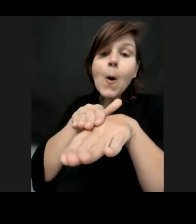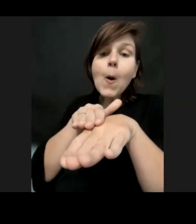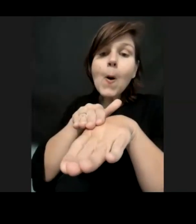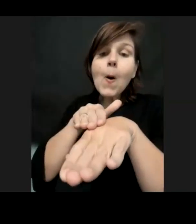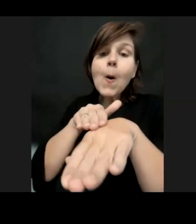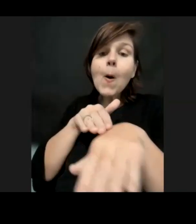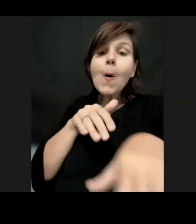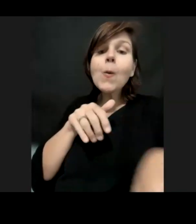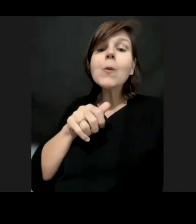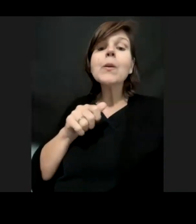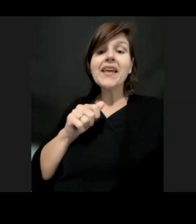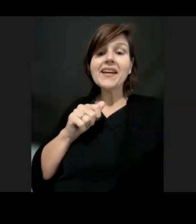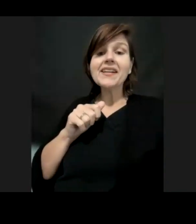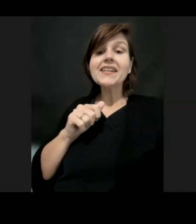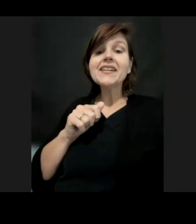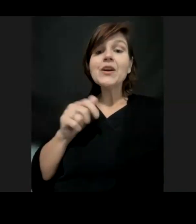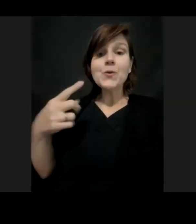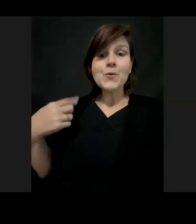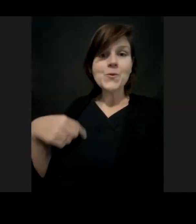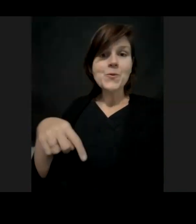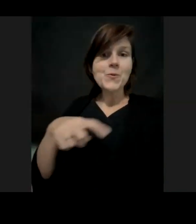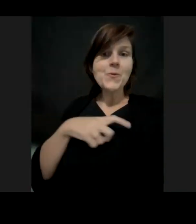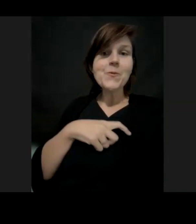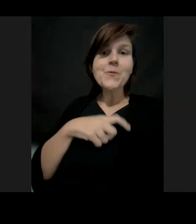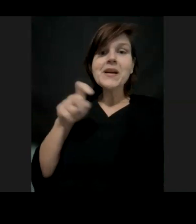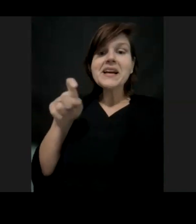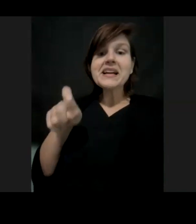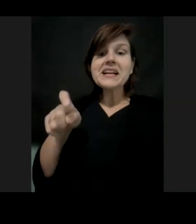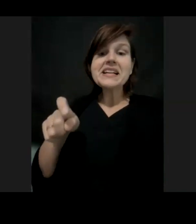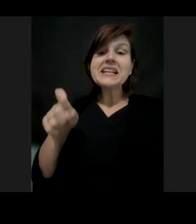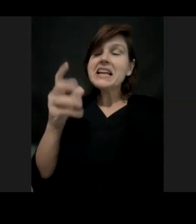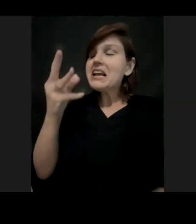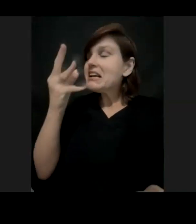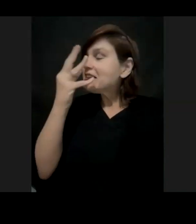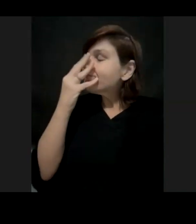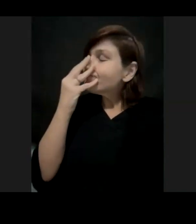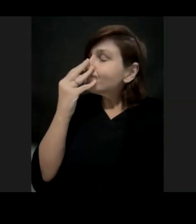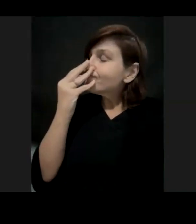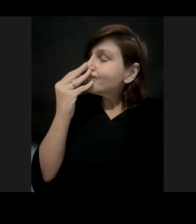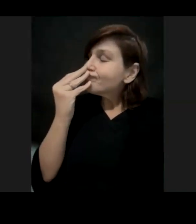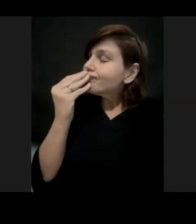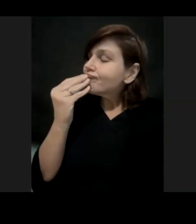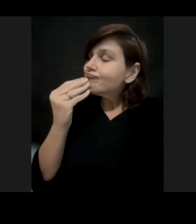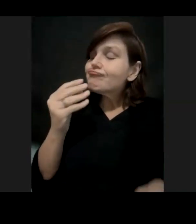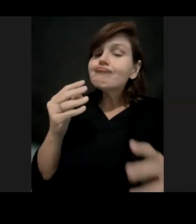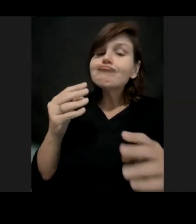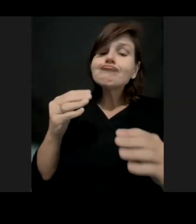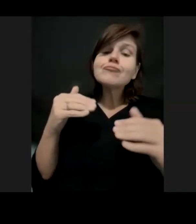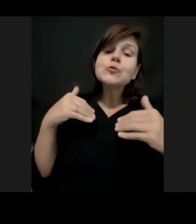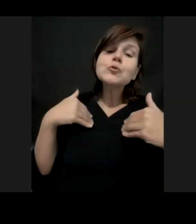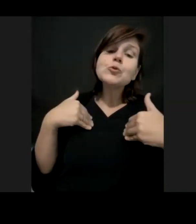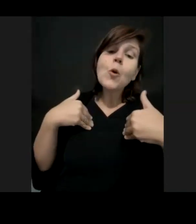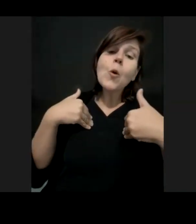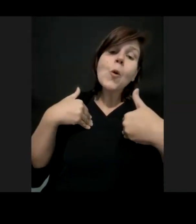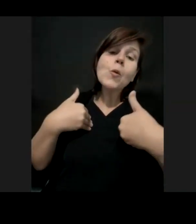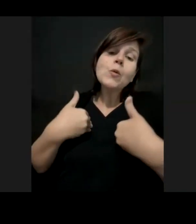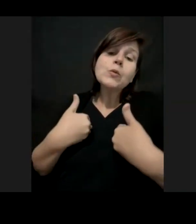“We need a little sleep! We're sooo tired!” said Doug the Slow Slug.